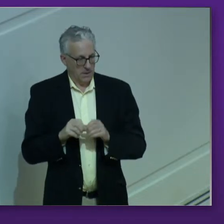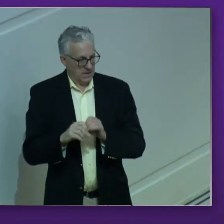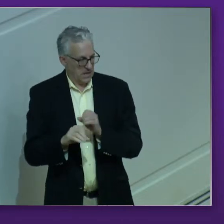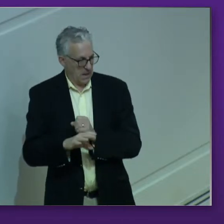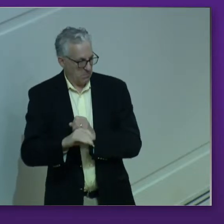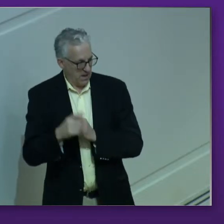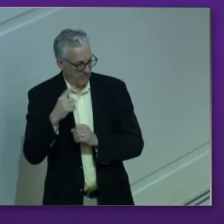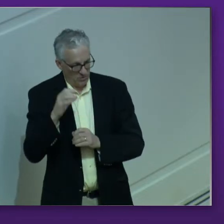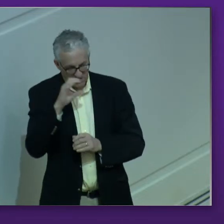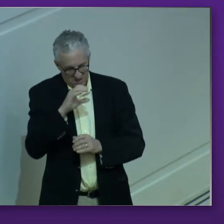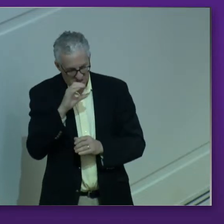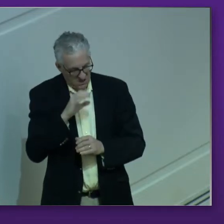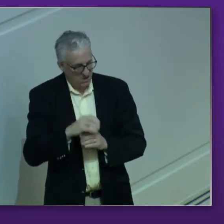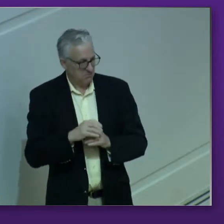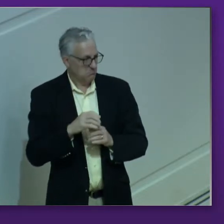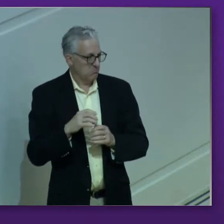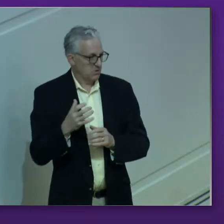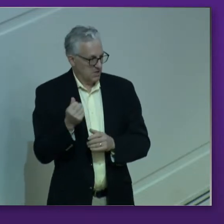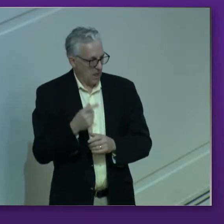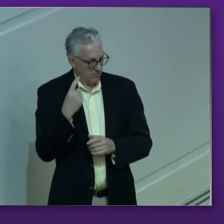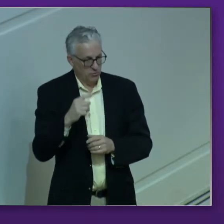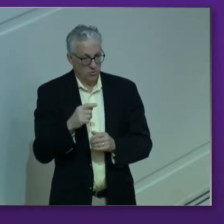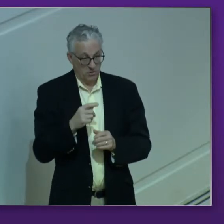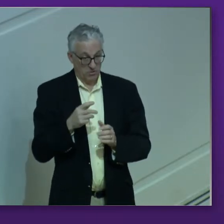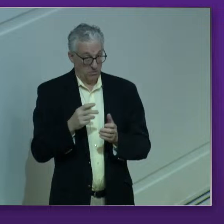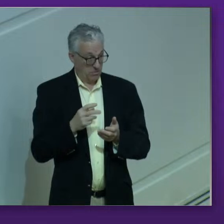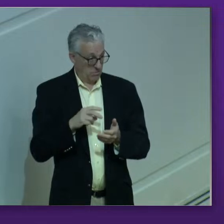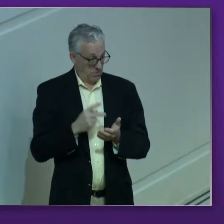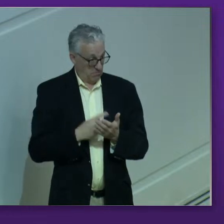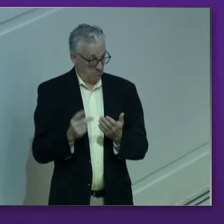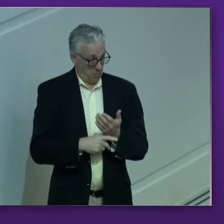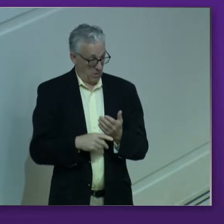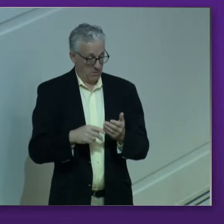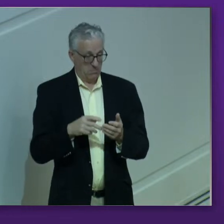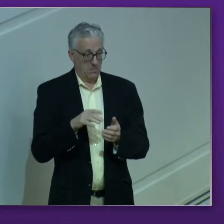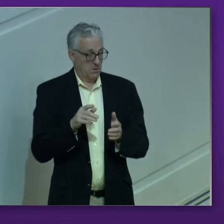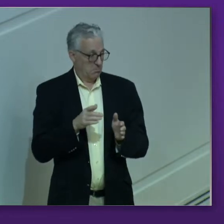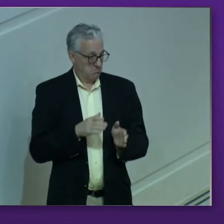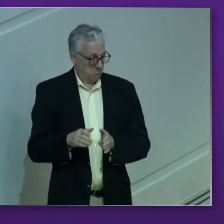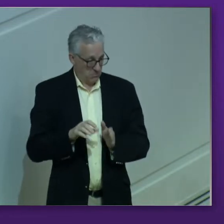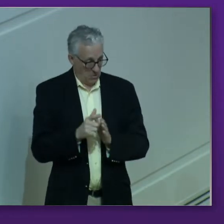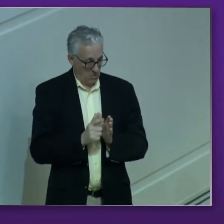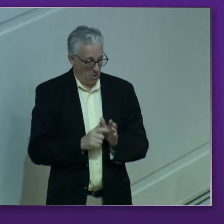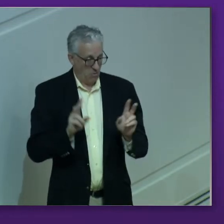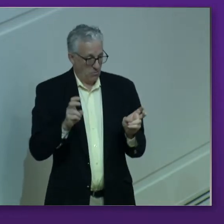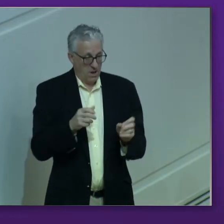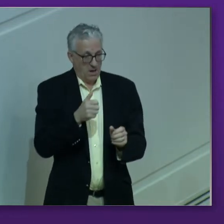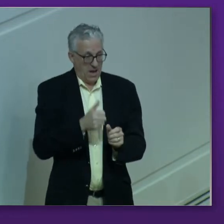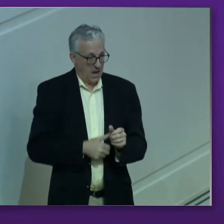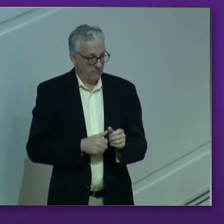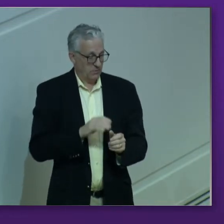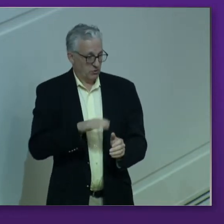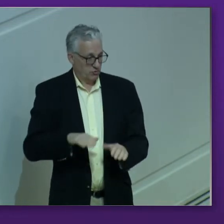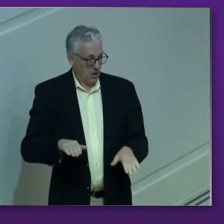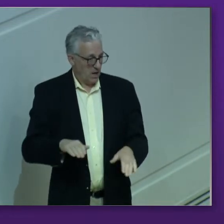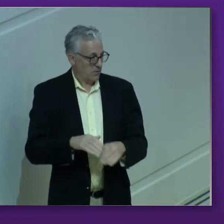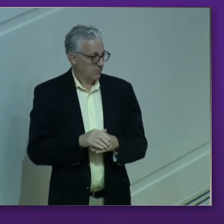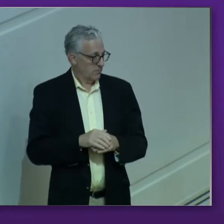VOLUNTEERED WITH THE 2023 LOCAL PRIDE MCPSCURRICULUM COMMITTEE